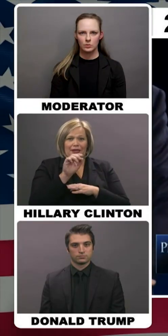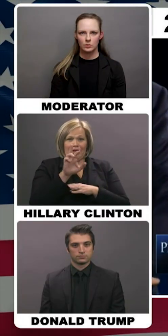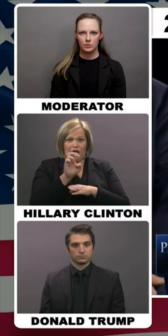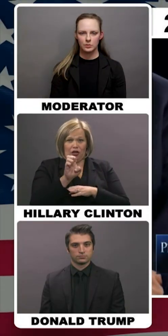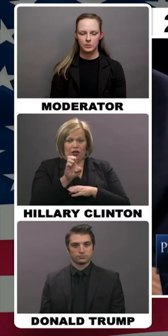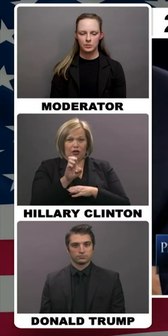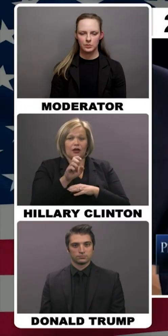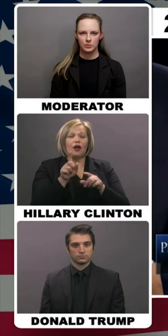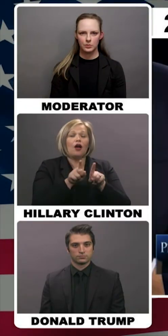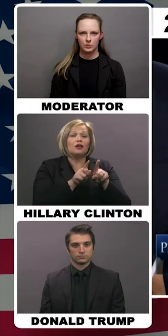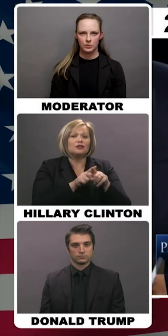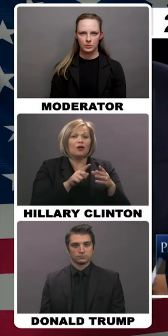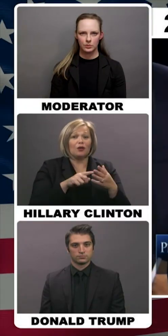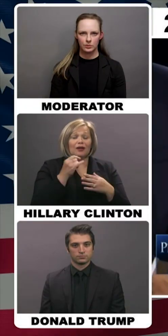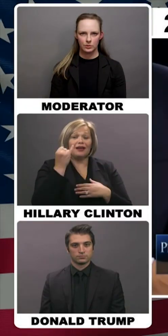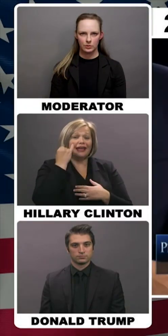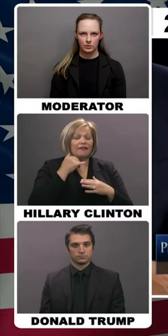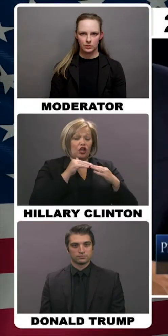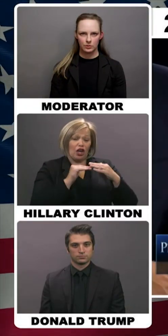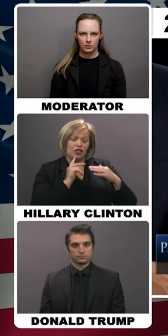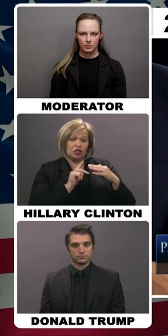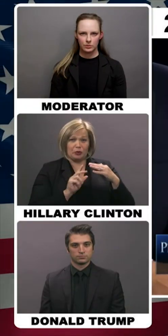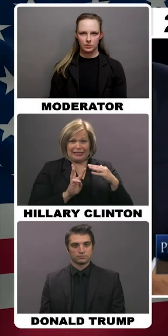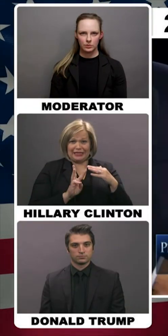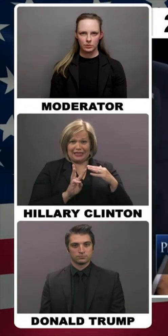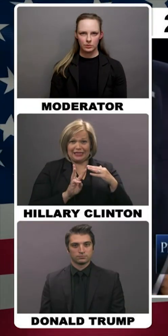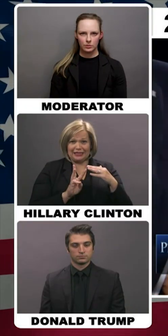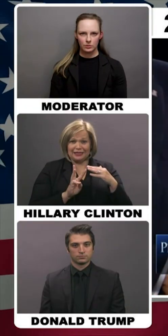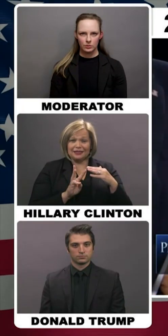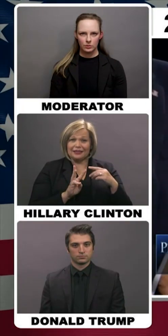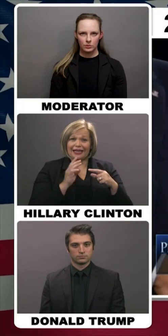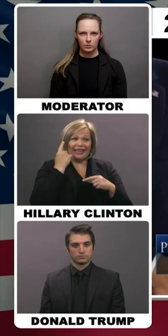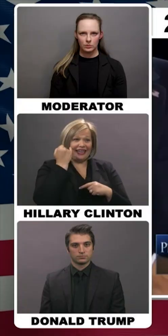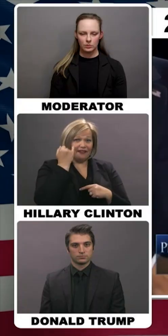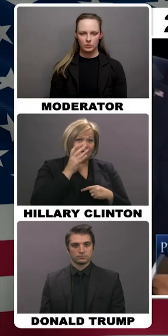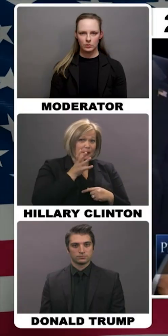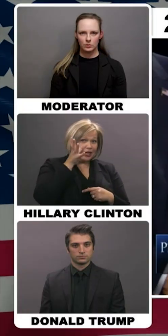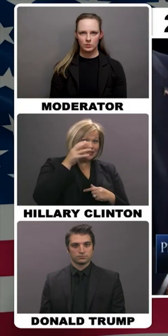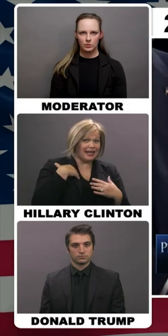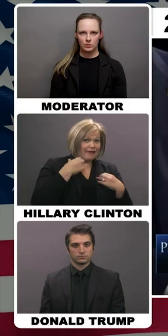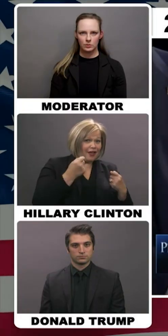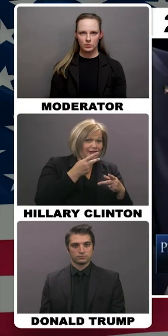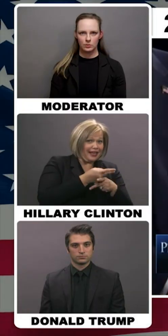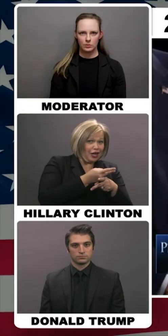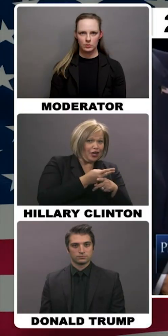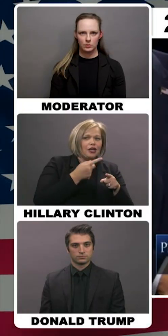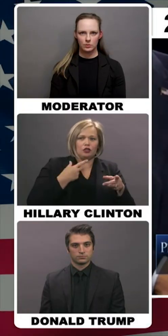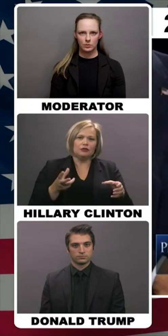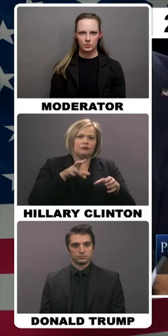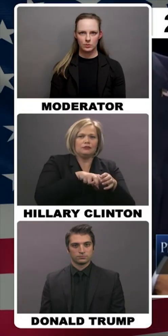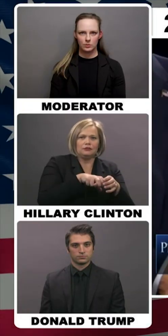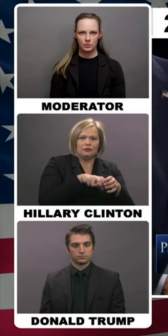and your parents have a policy, you can be on that policy until the age of 26, something that didn't happen before.